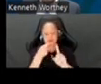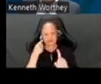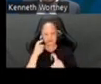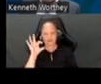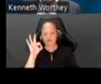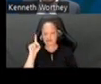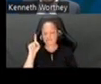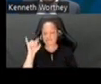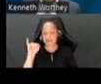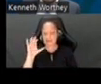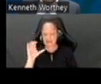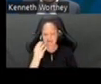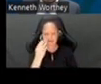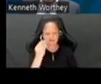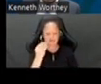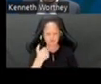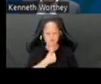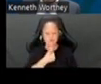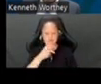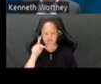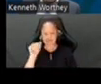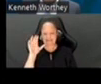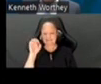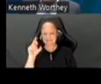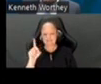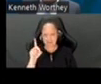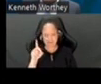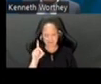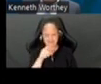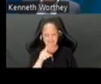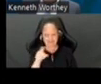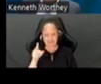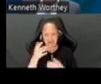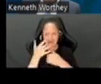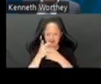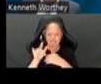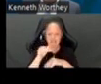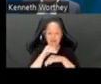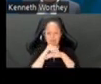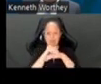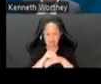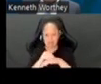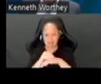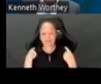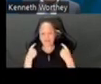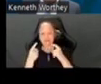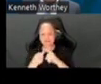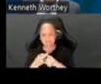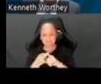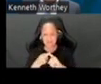self-paced resources that are available in English and Spanish. They are based off of